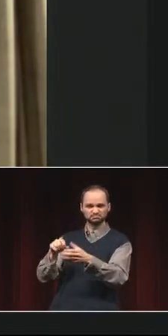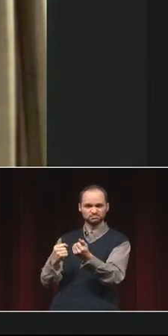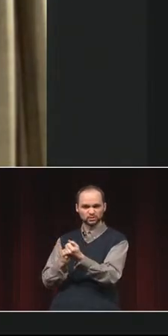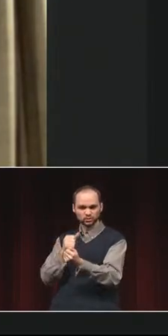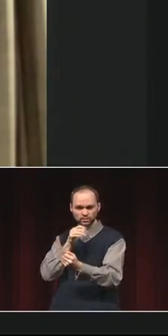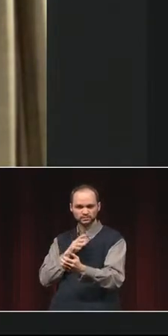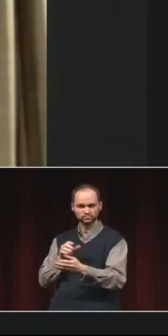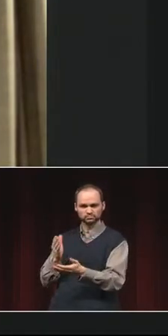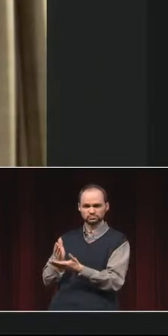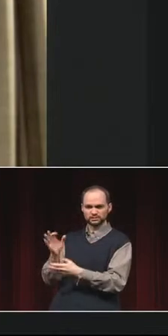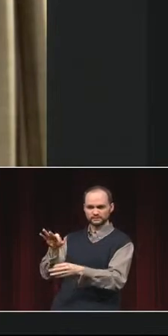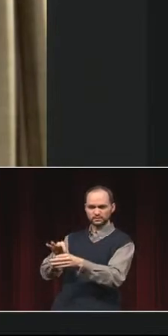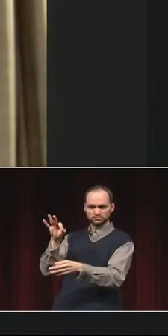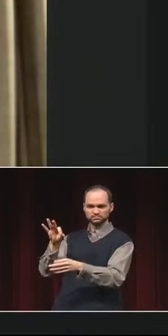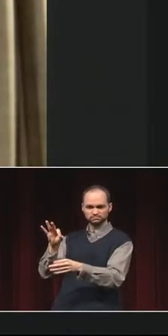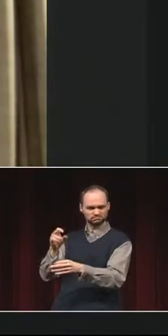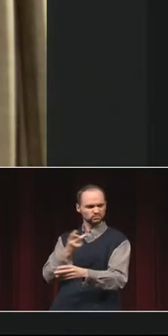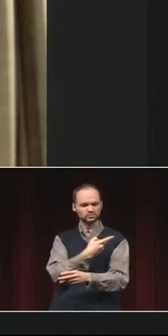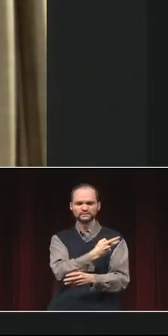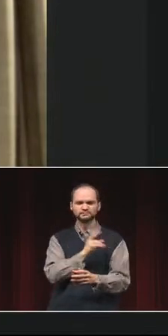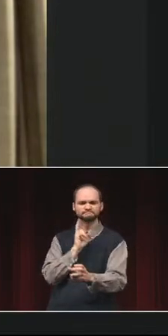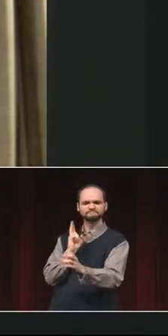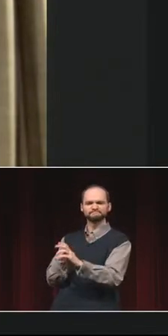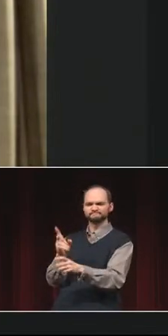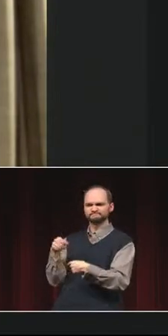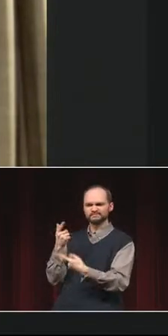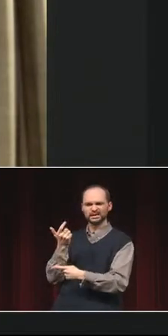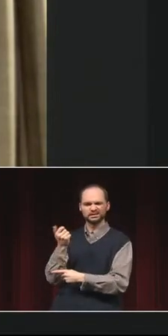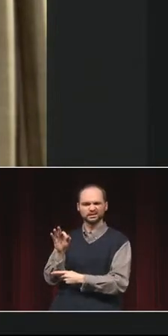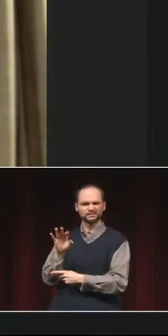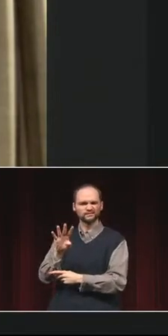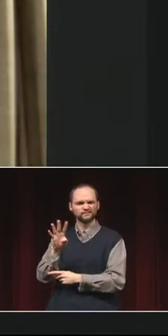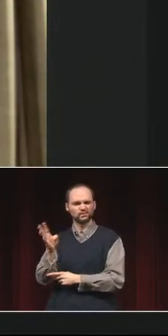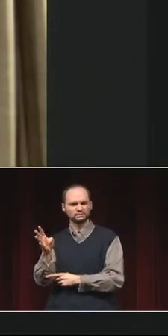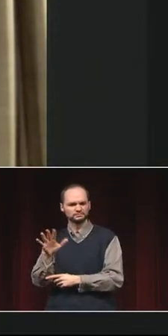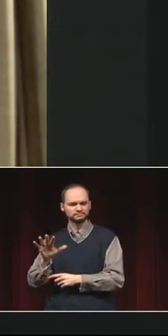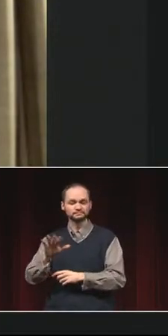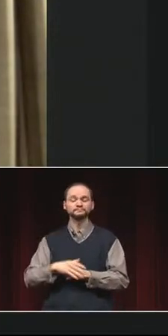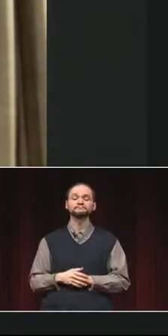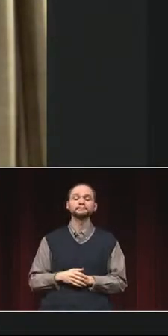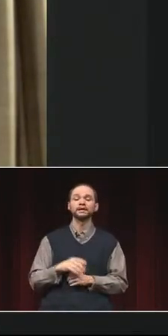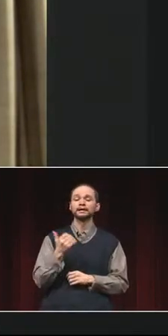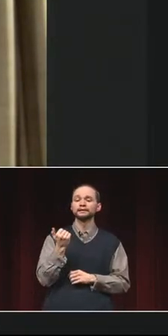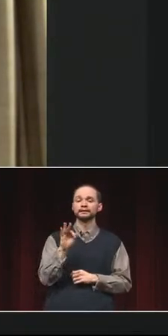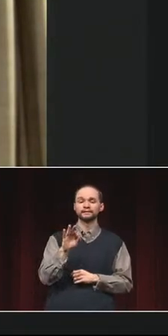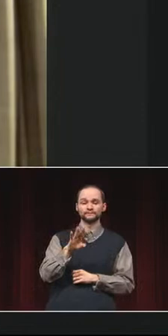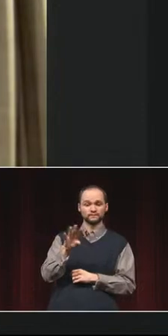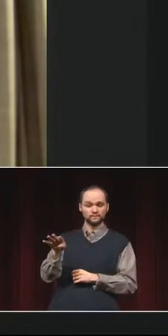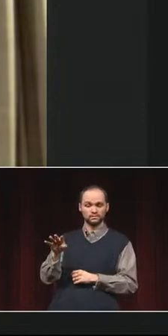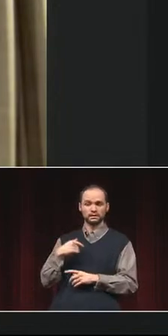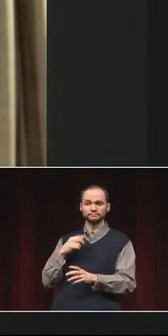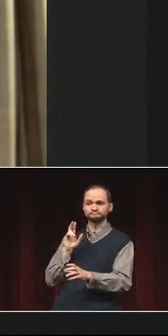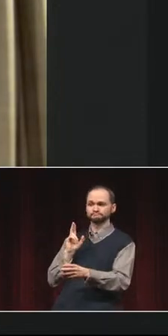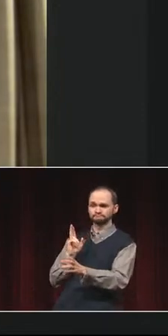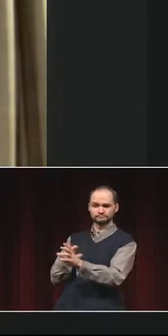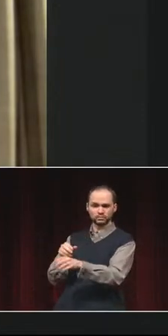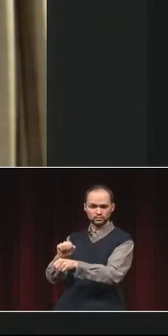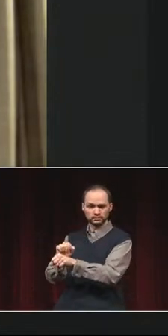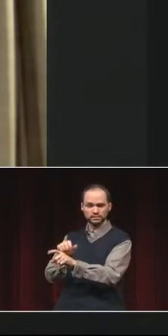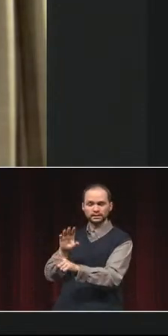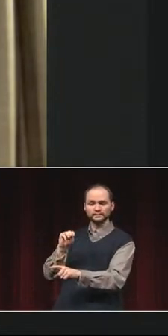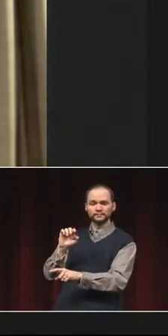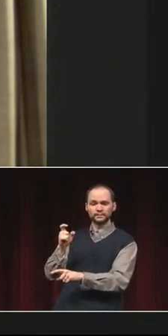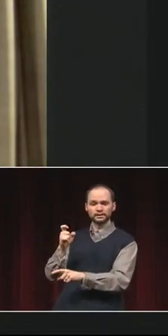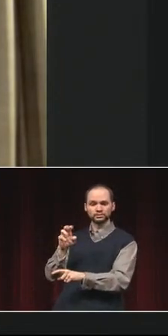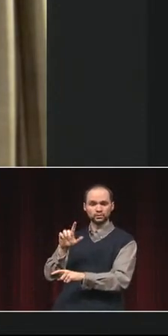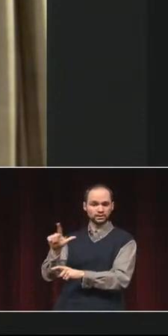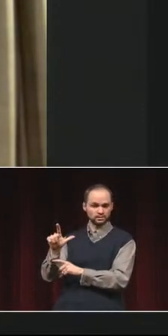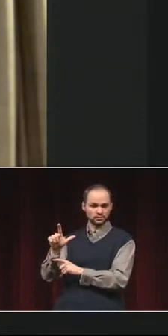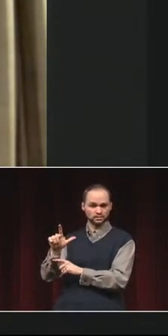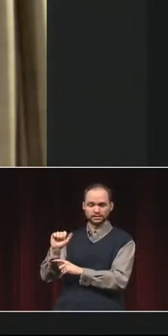In 1944 I took a job at Maxwell Air Force Base. Which even though the base was located in Alabama